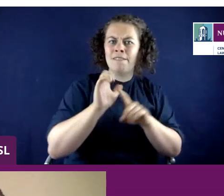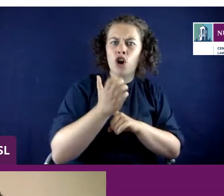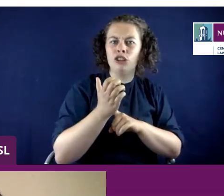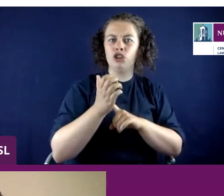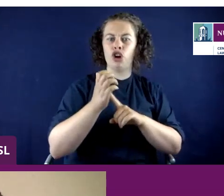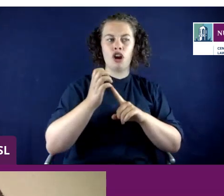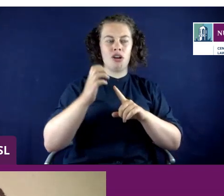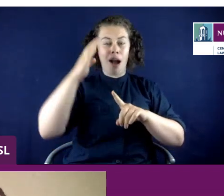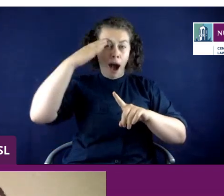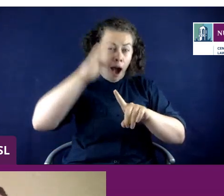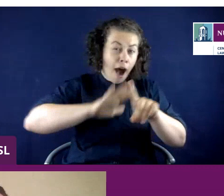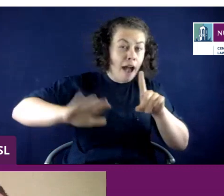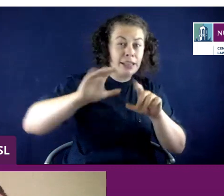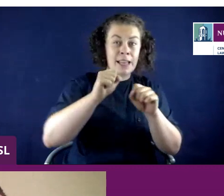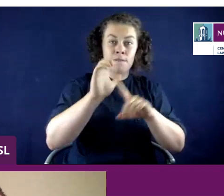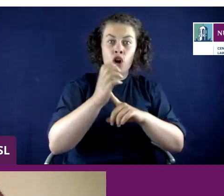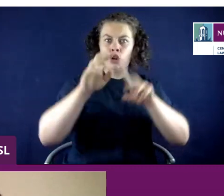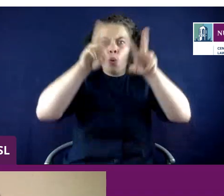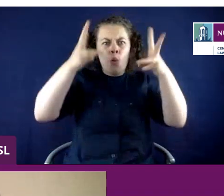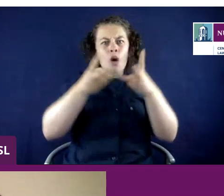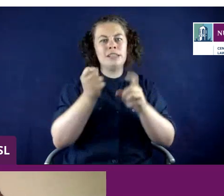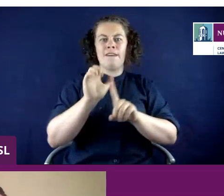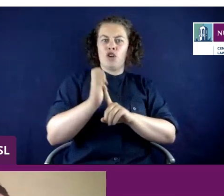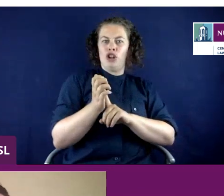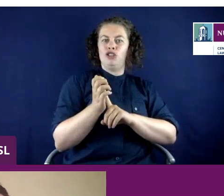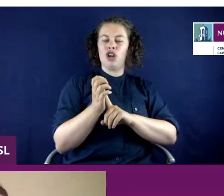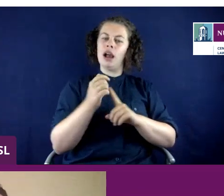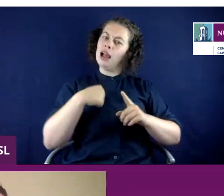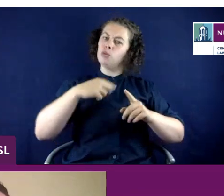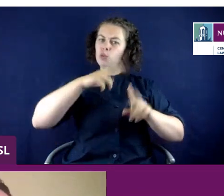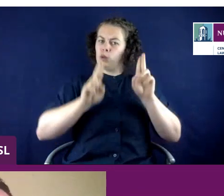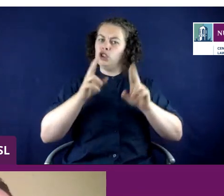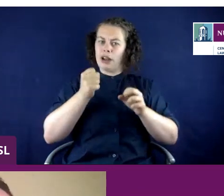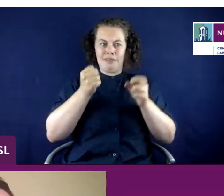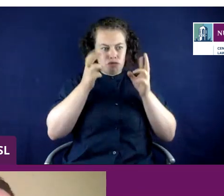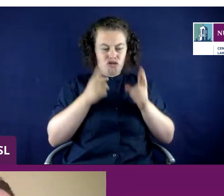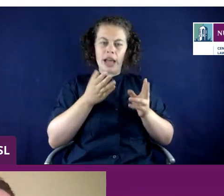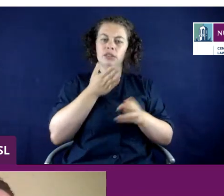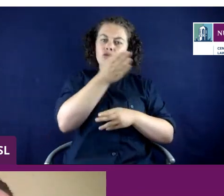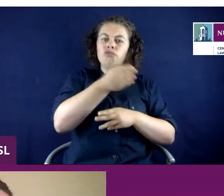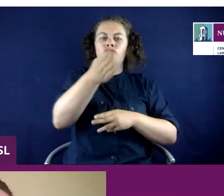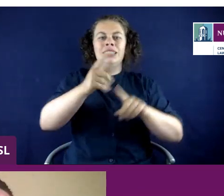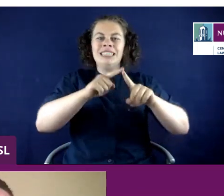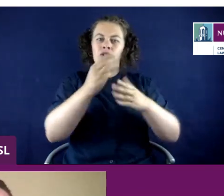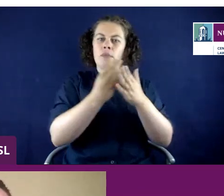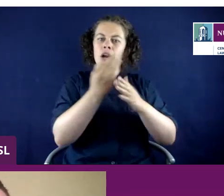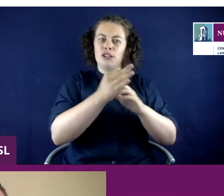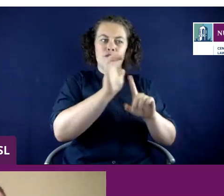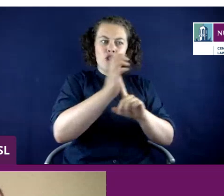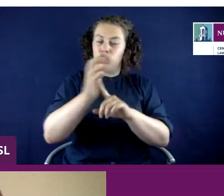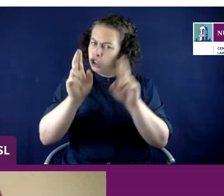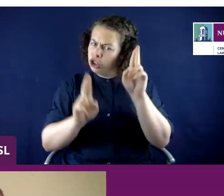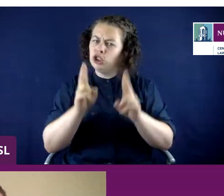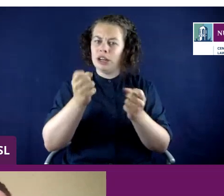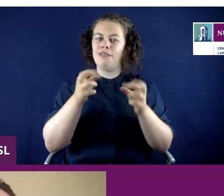and are part of an belong to, but also, they want to participate in the culture that exists with other identities and broader